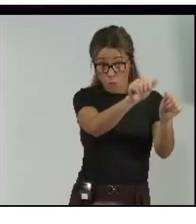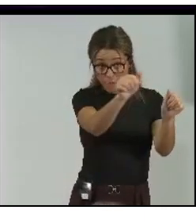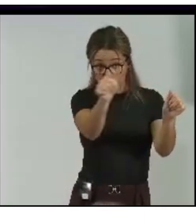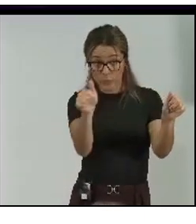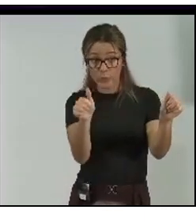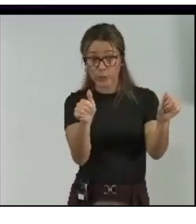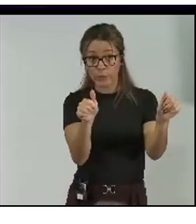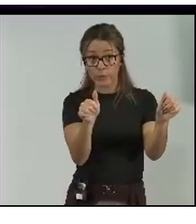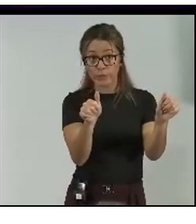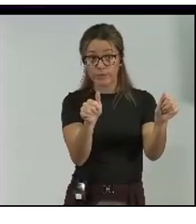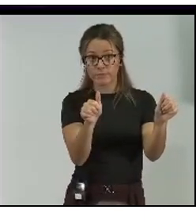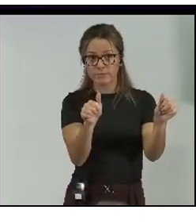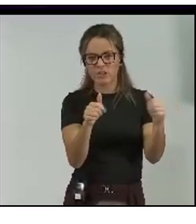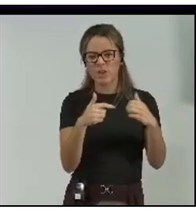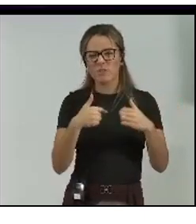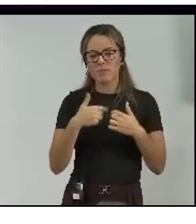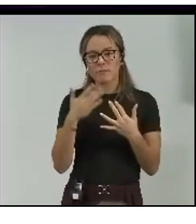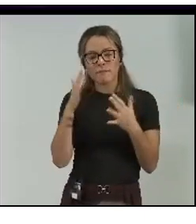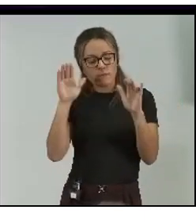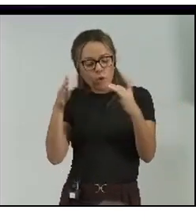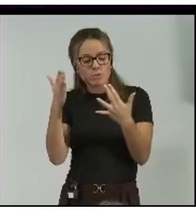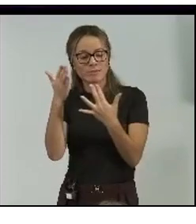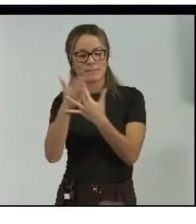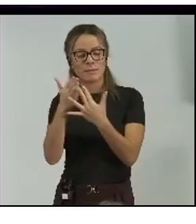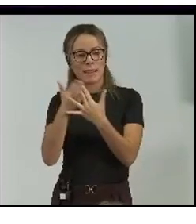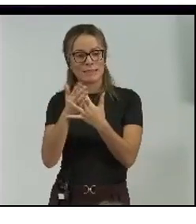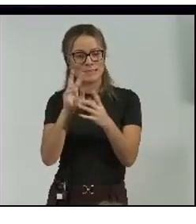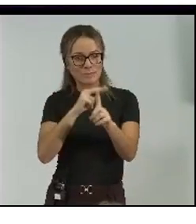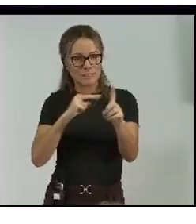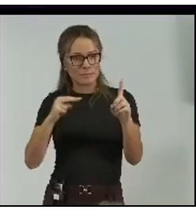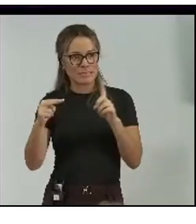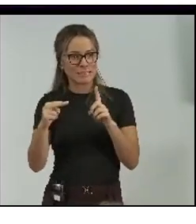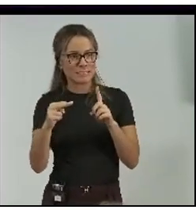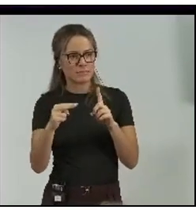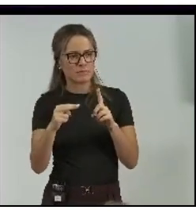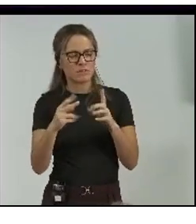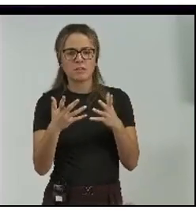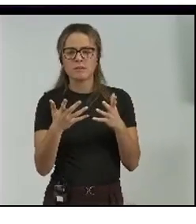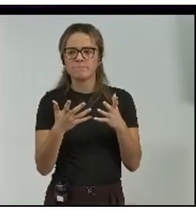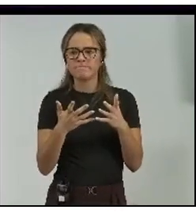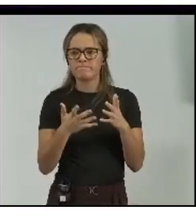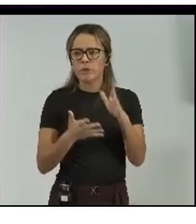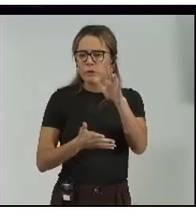from this, the accessibility side of the coin. How do you get out and talk to the marketing teams? What's what, what do you see working?